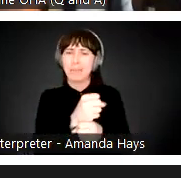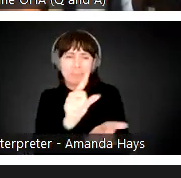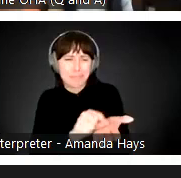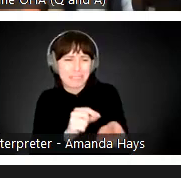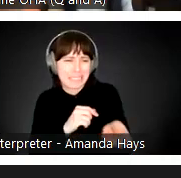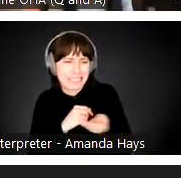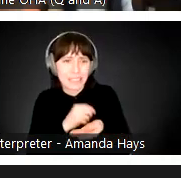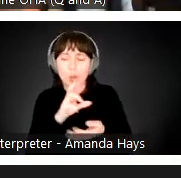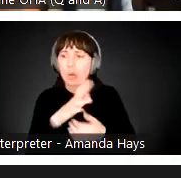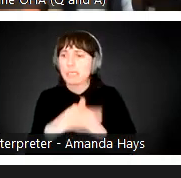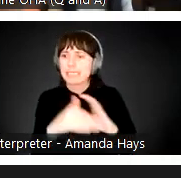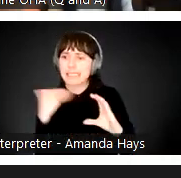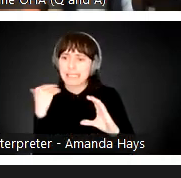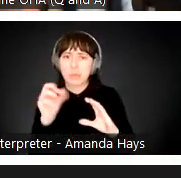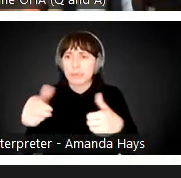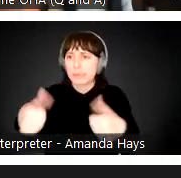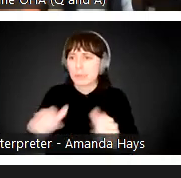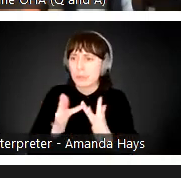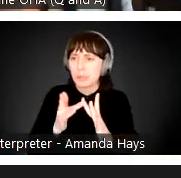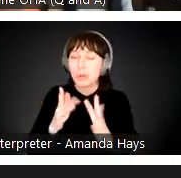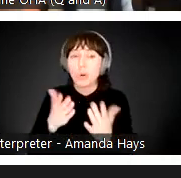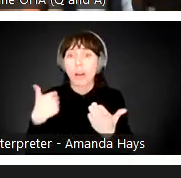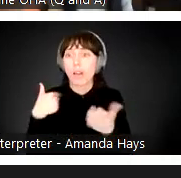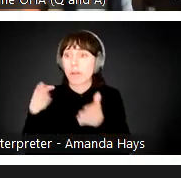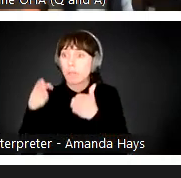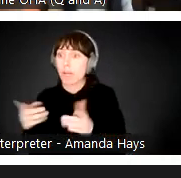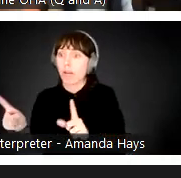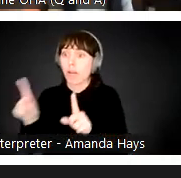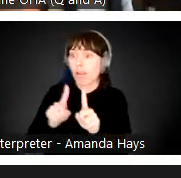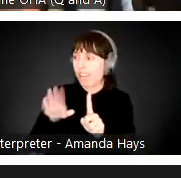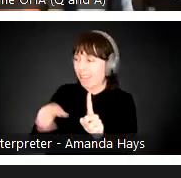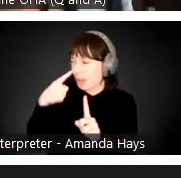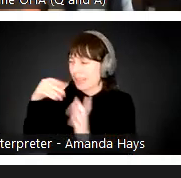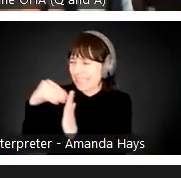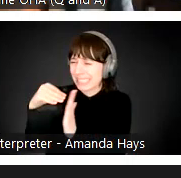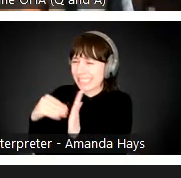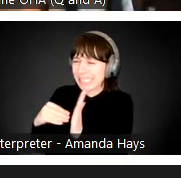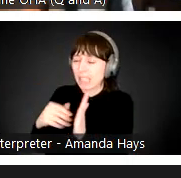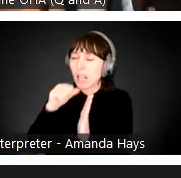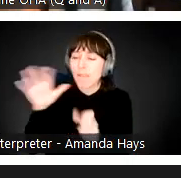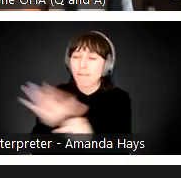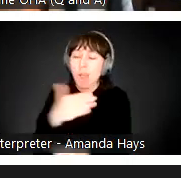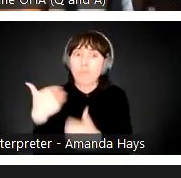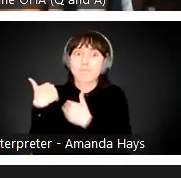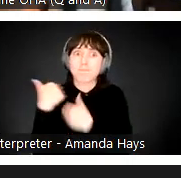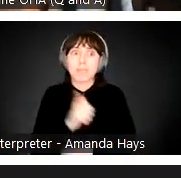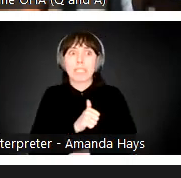notes with you so that like, you're not sort of having to do all the multiple things that you do in a visit- and that's really hard, because it means that you